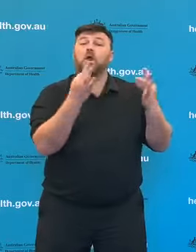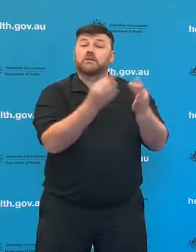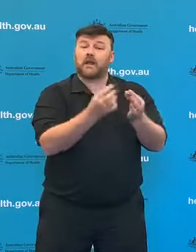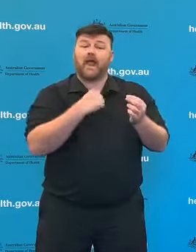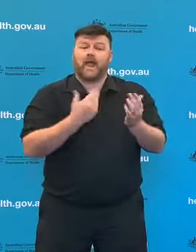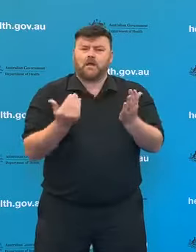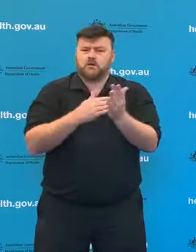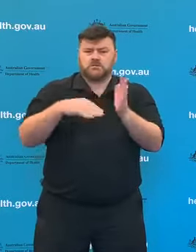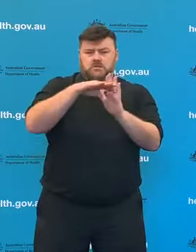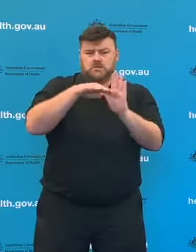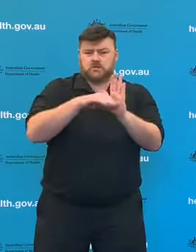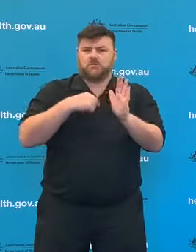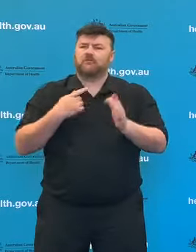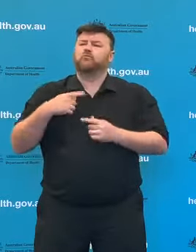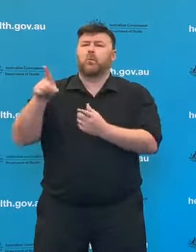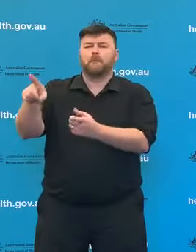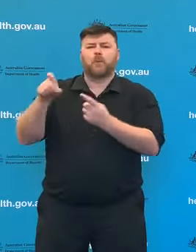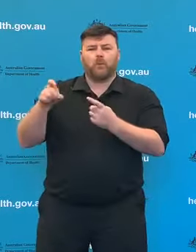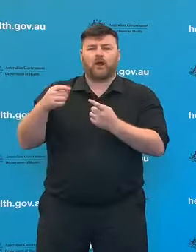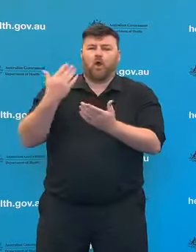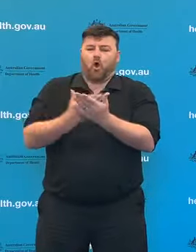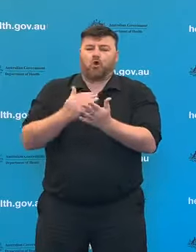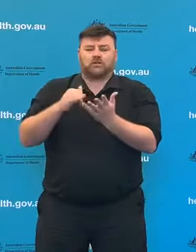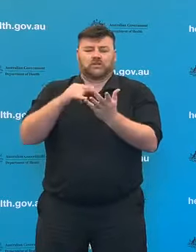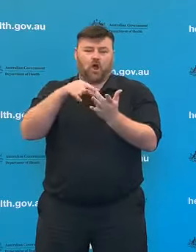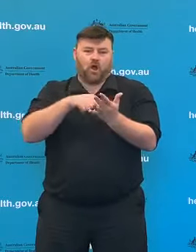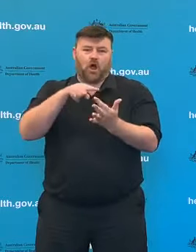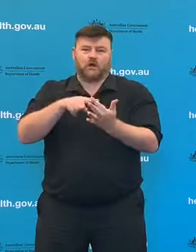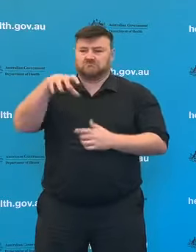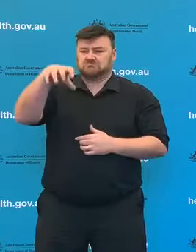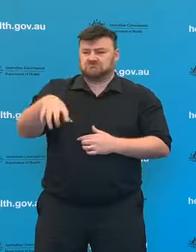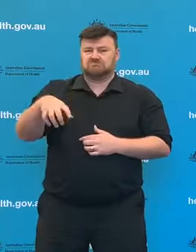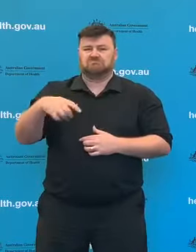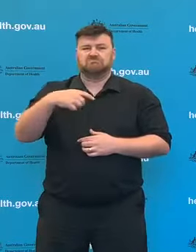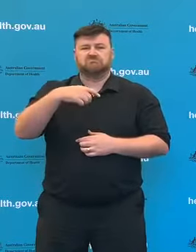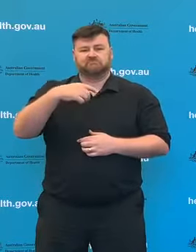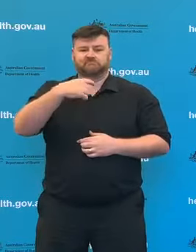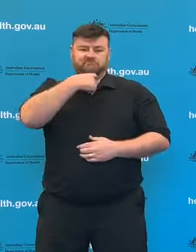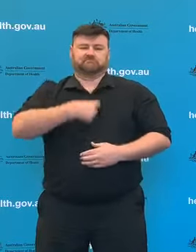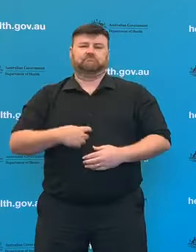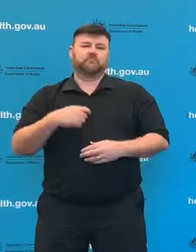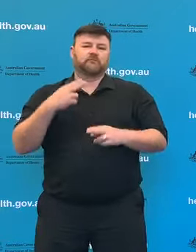infection control officers. However, there hasn't been any timeframe